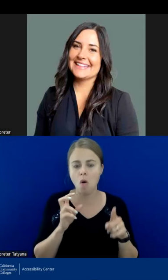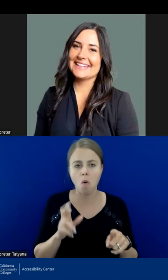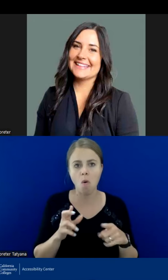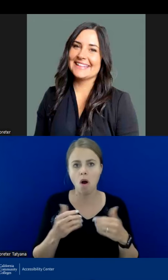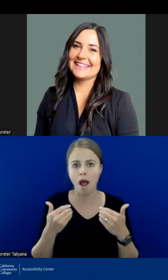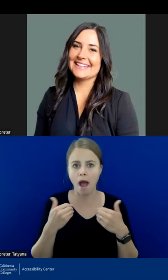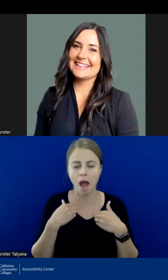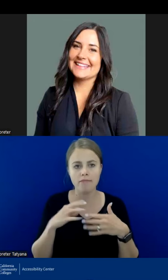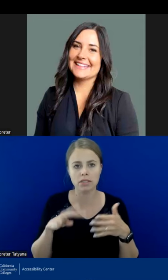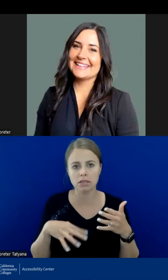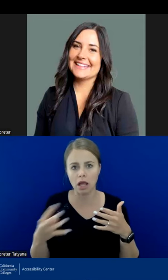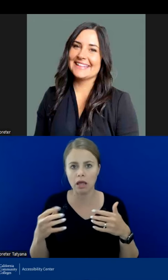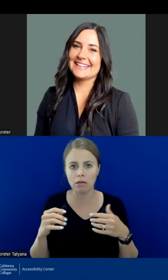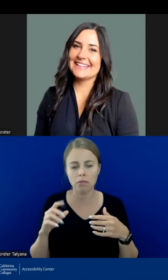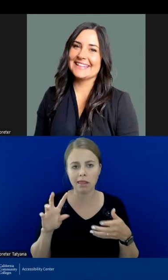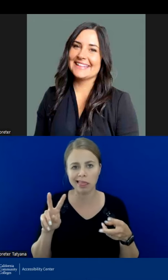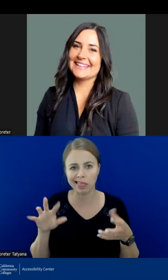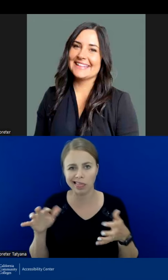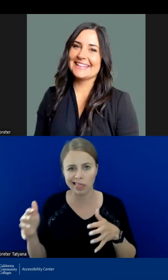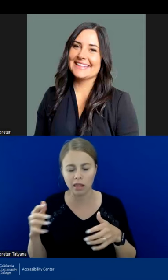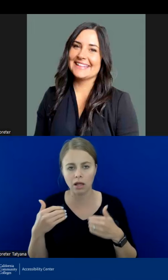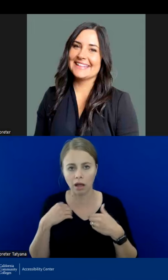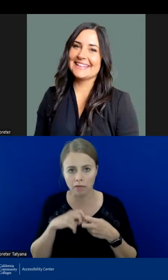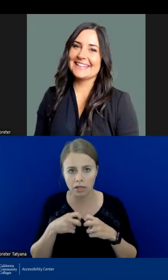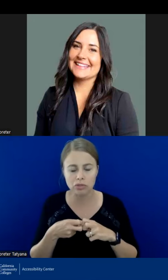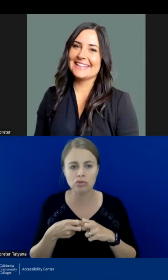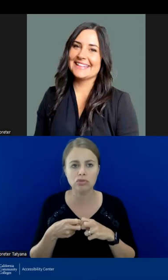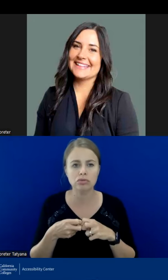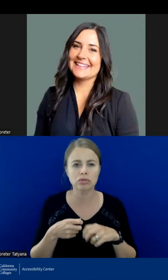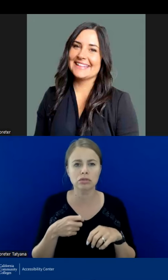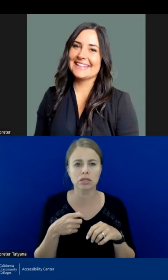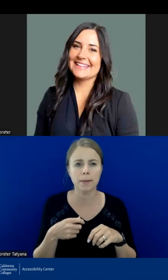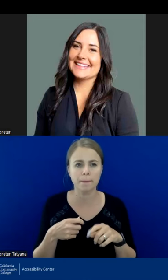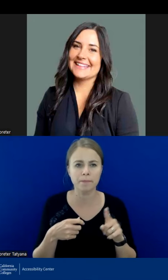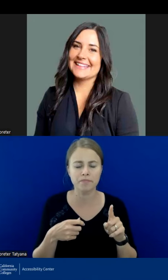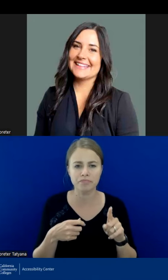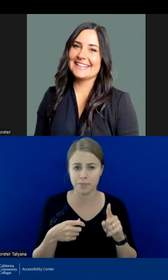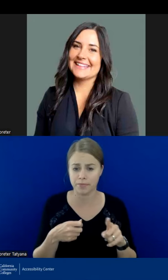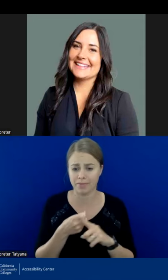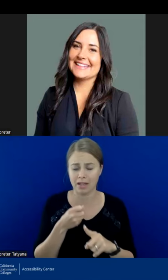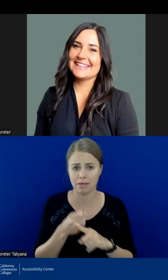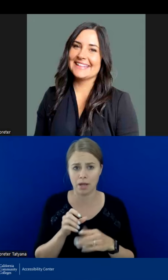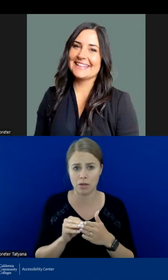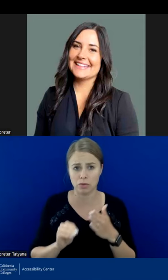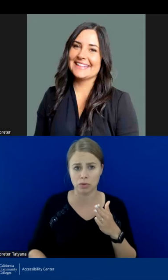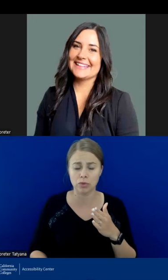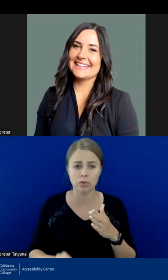but still has some issues, the impact is not just someone can't understand the table, they in part the student may miss their deadlines,